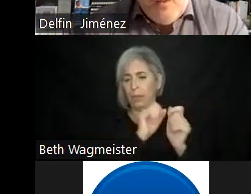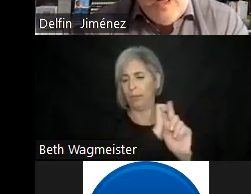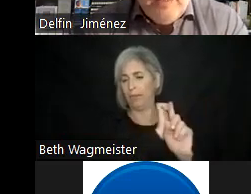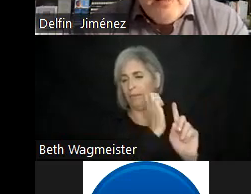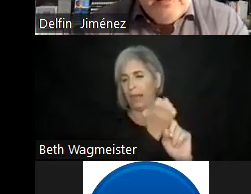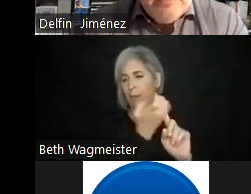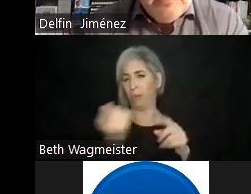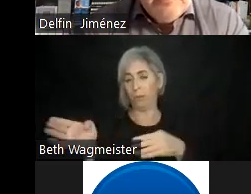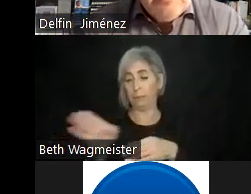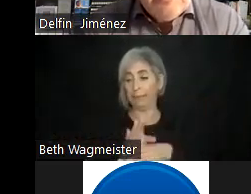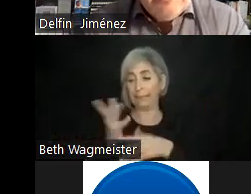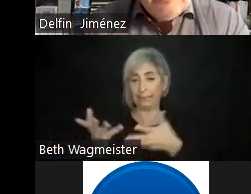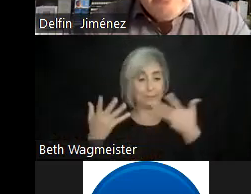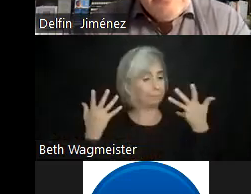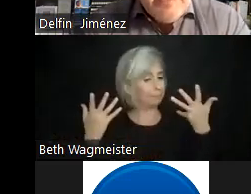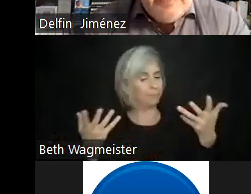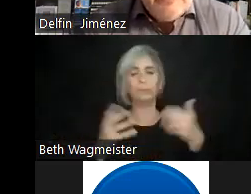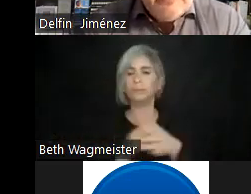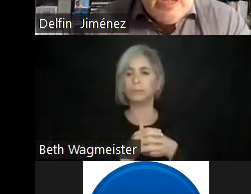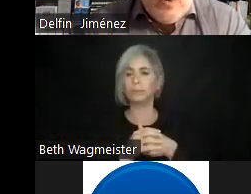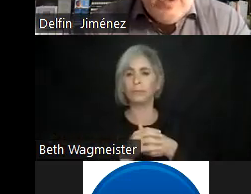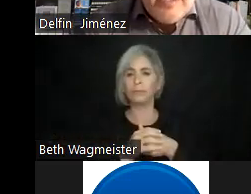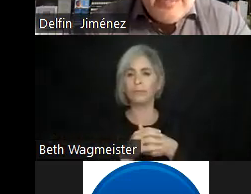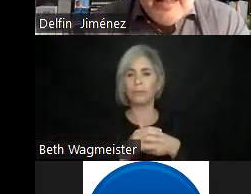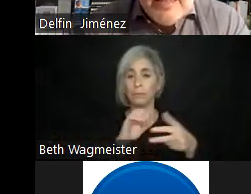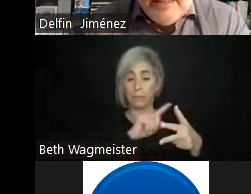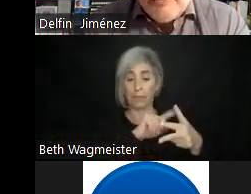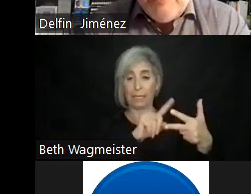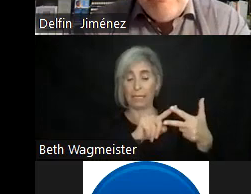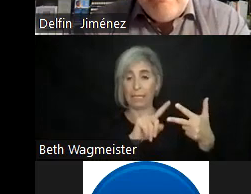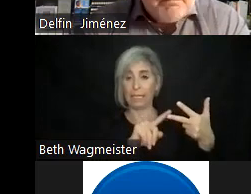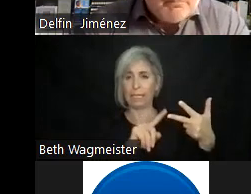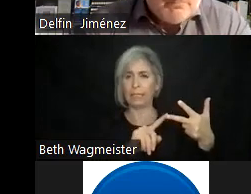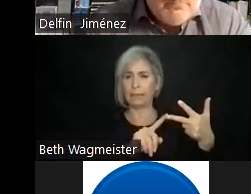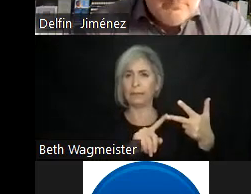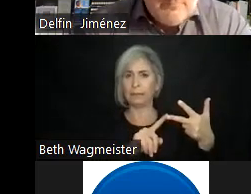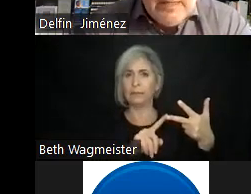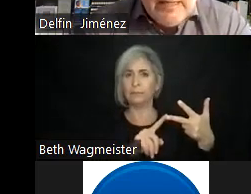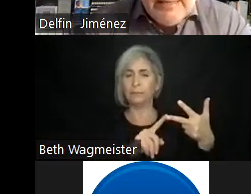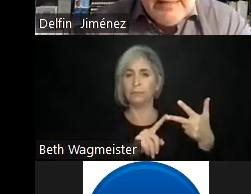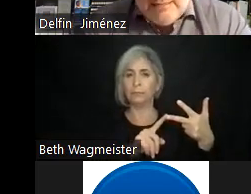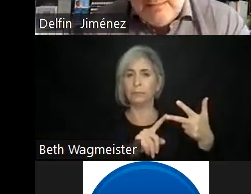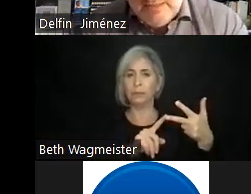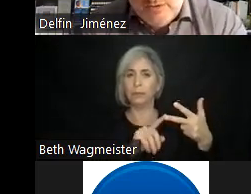Well, they are our case Study Group. And then let's go.